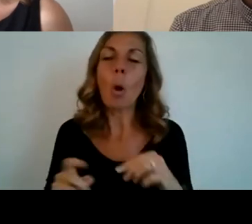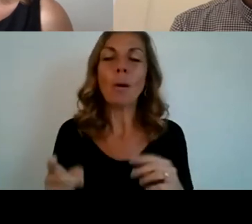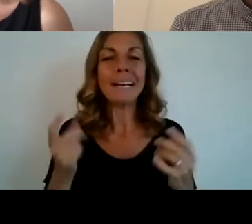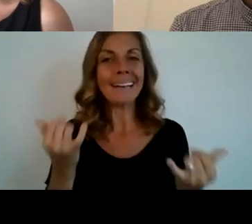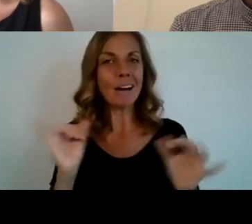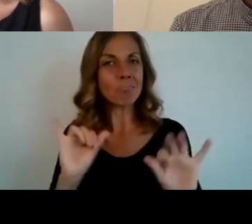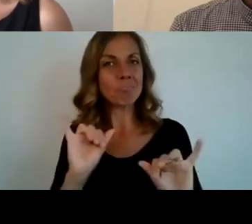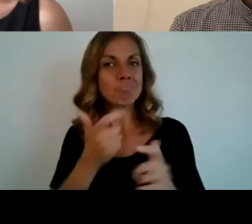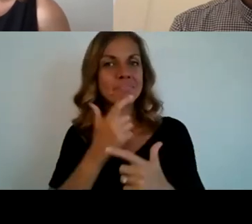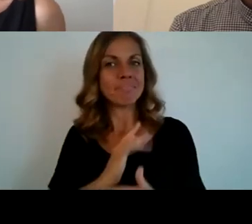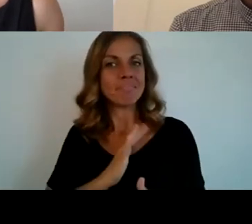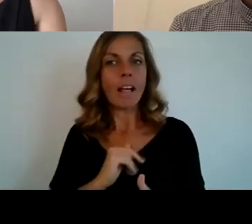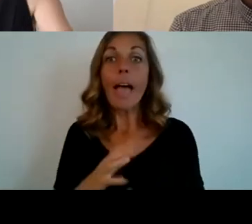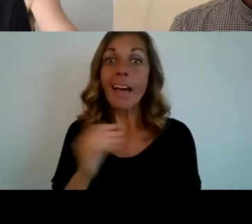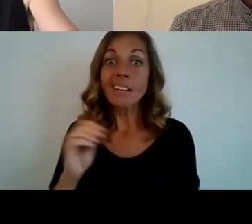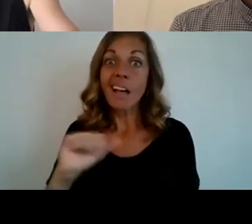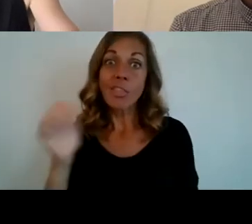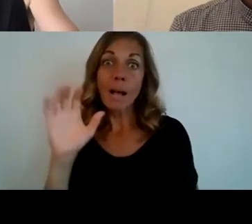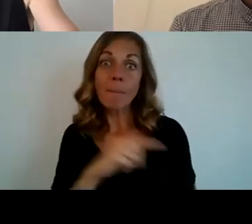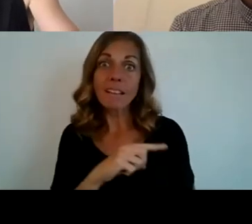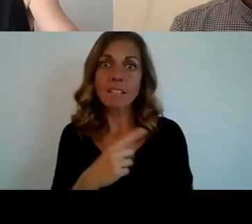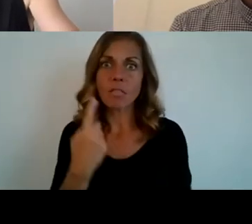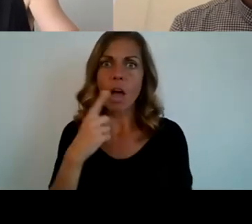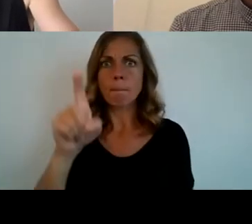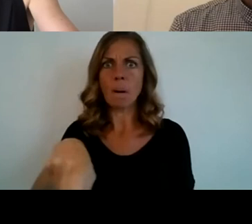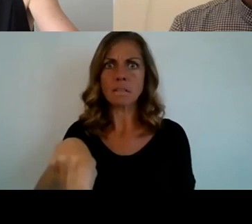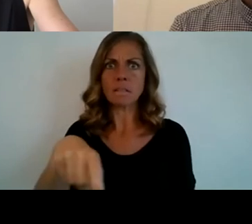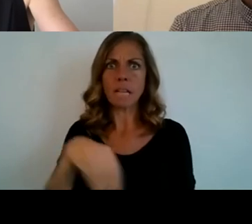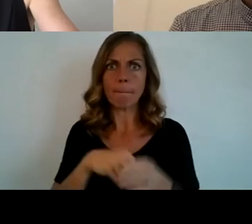who previously thought you needed to be in the office. I need to see what this person